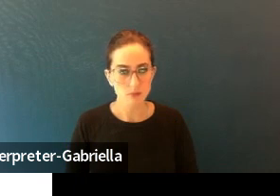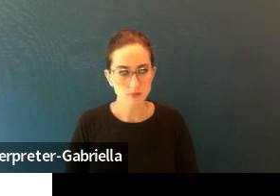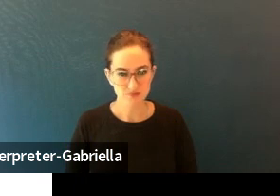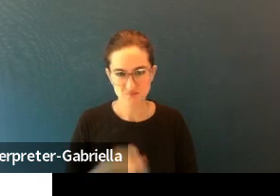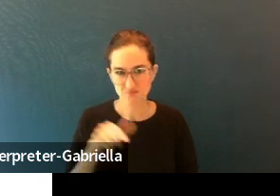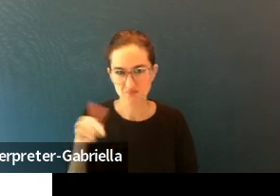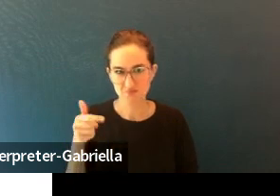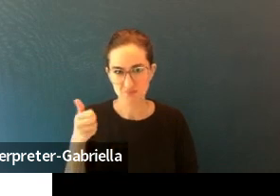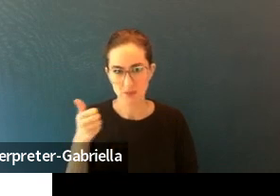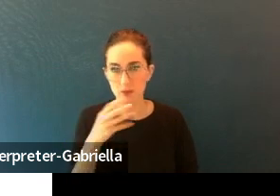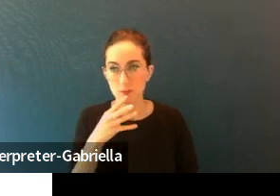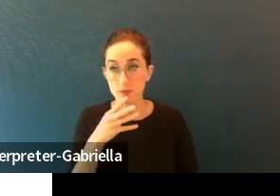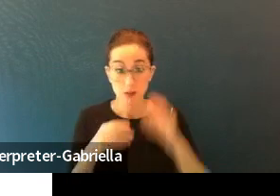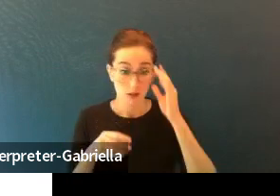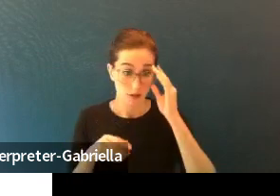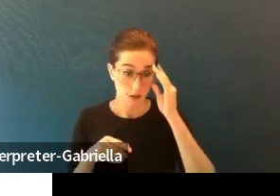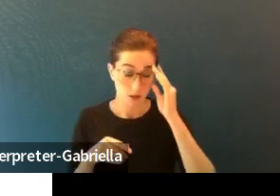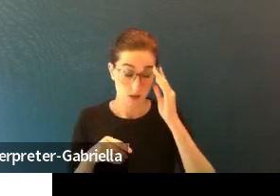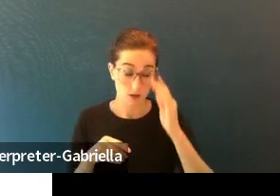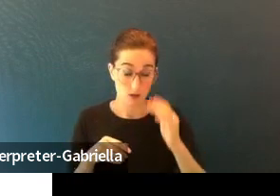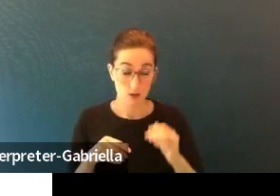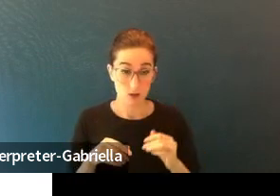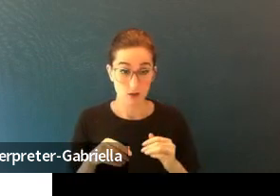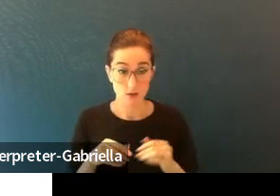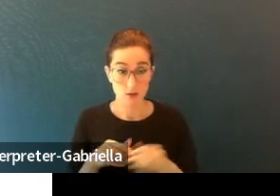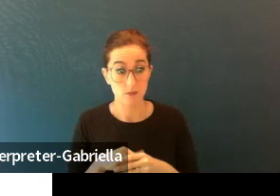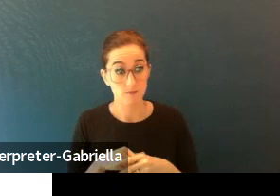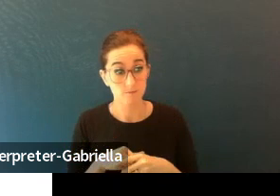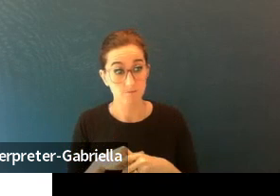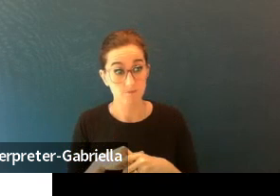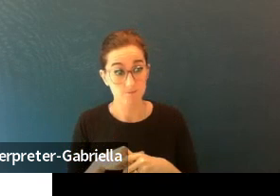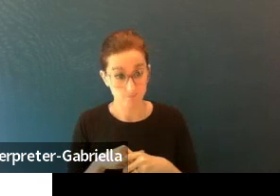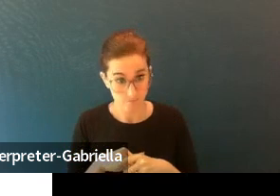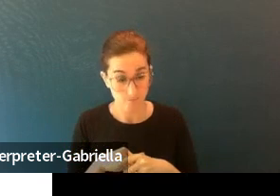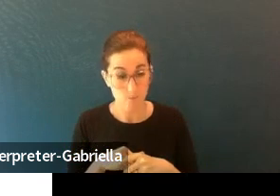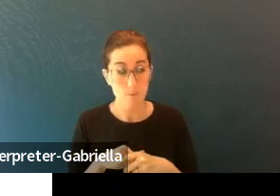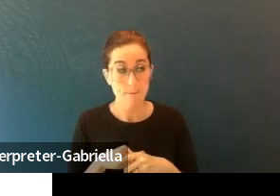Okay. Can you hear me? Yeah. Okay. So this brings us to our What if you need data